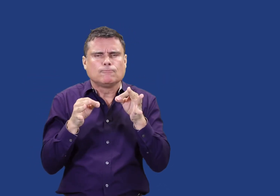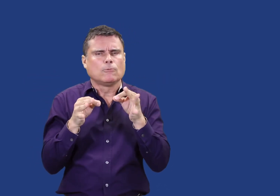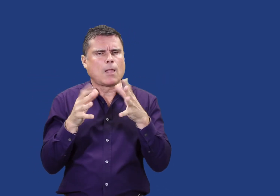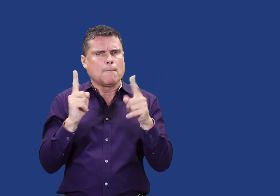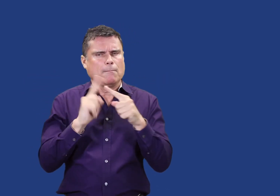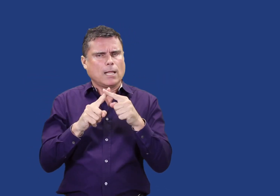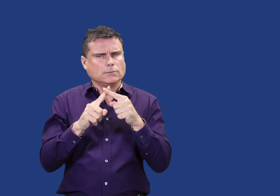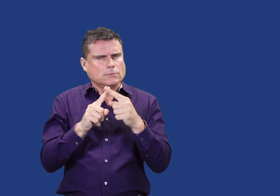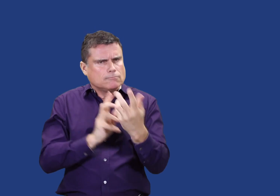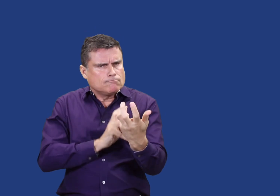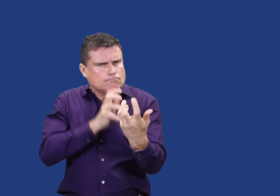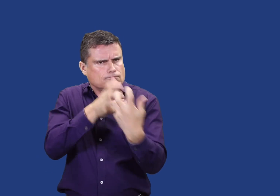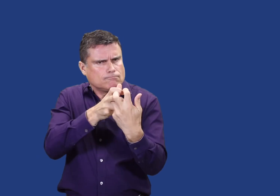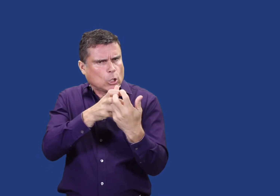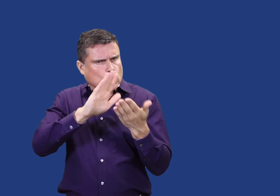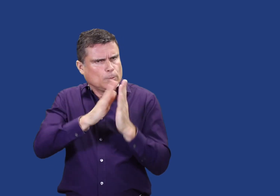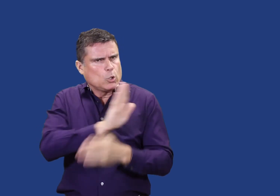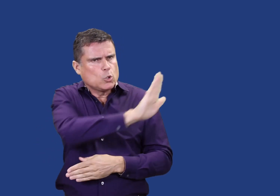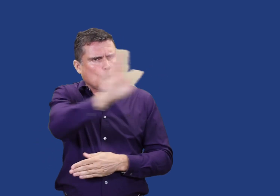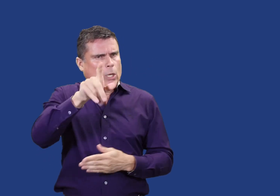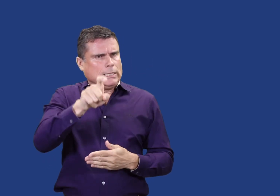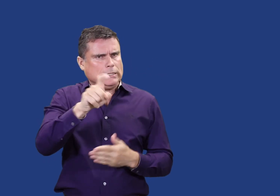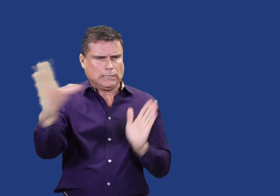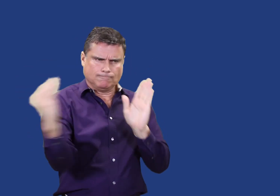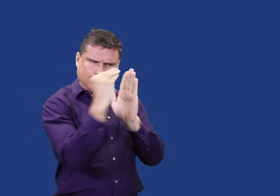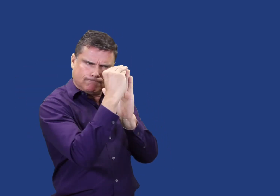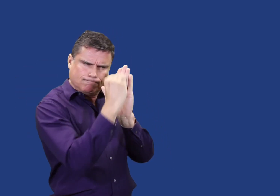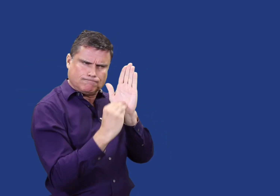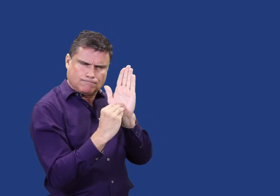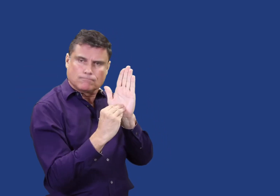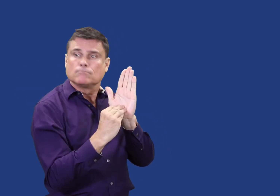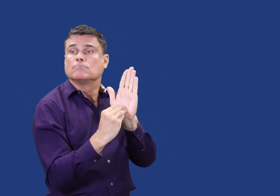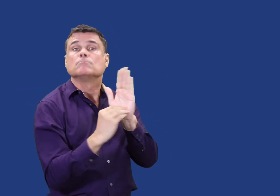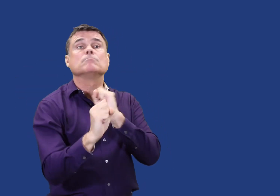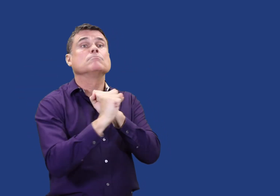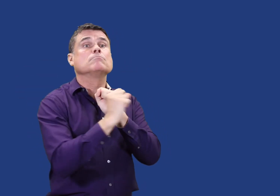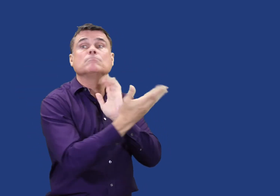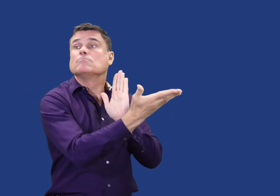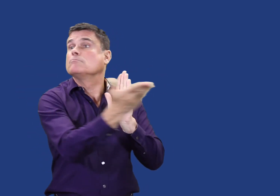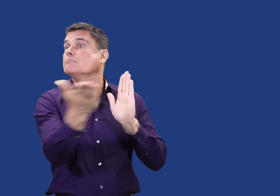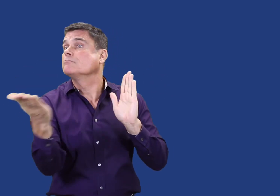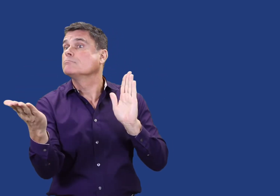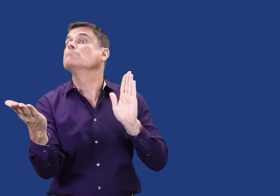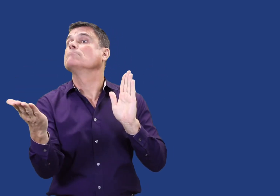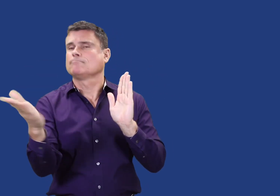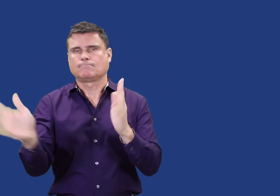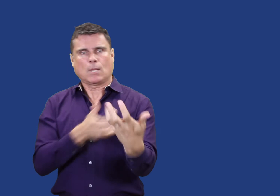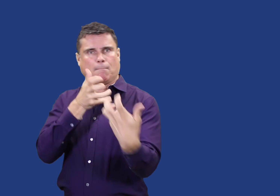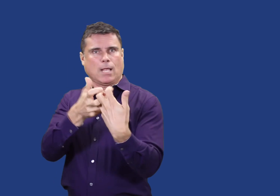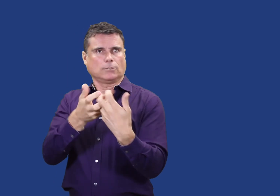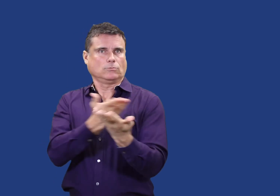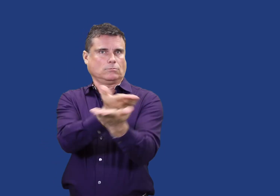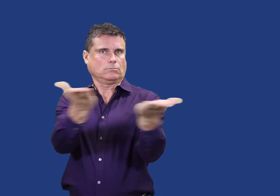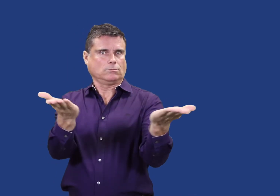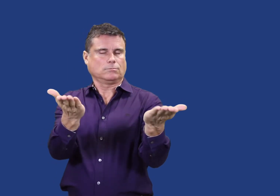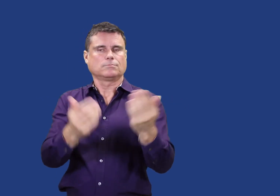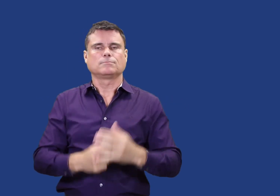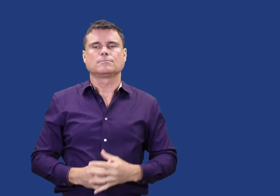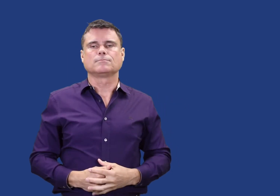AND THE COMMUNITY NEEDS TO BE INVOLVED IN THE RFP PROCESS.